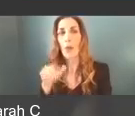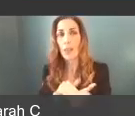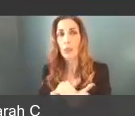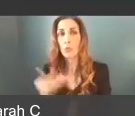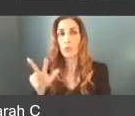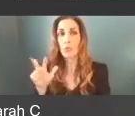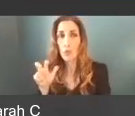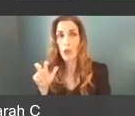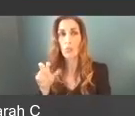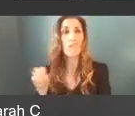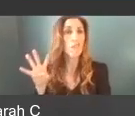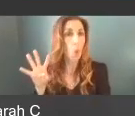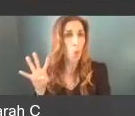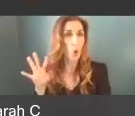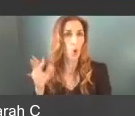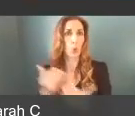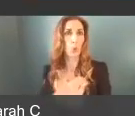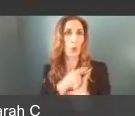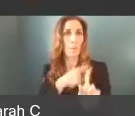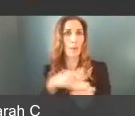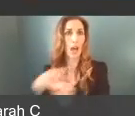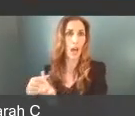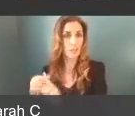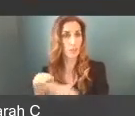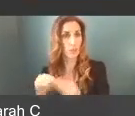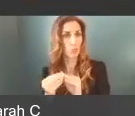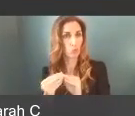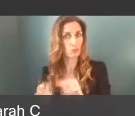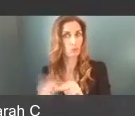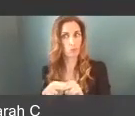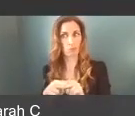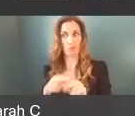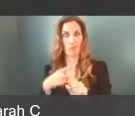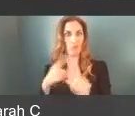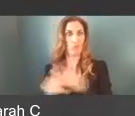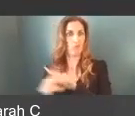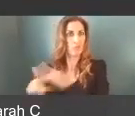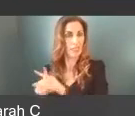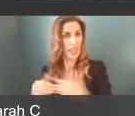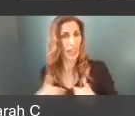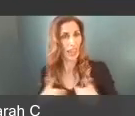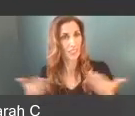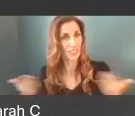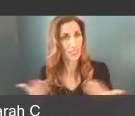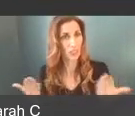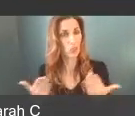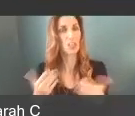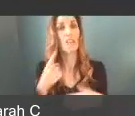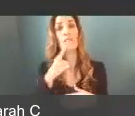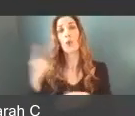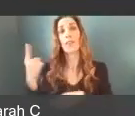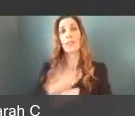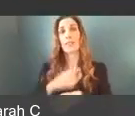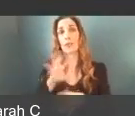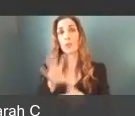cases of COVID-19 reported in Montgomery County. This is for the dates inclusive of March 24th